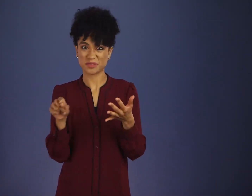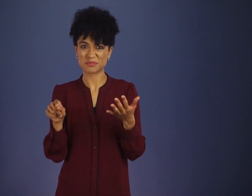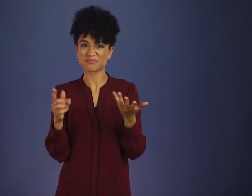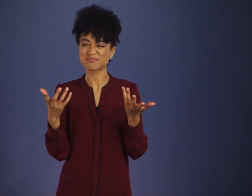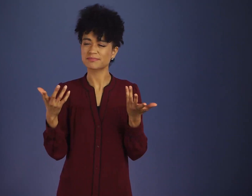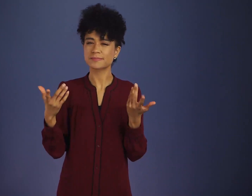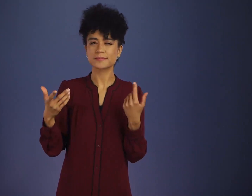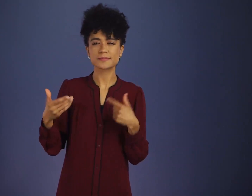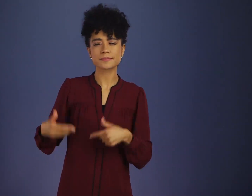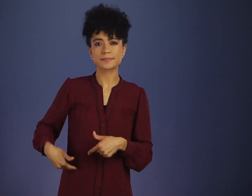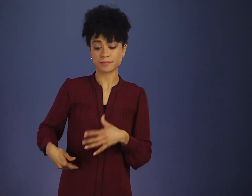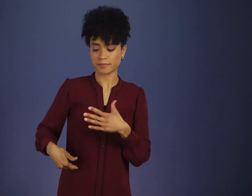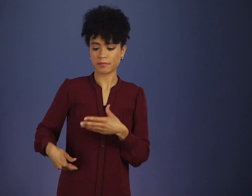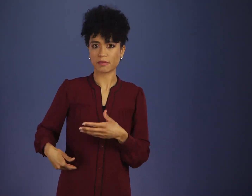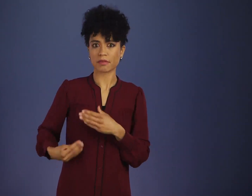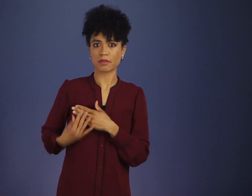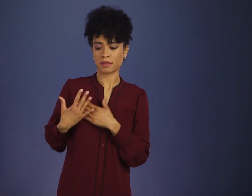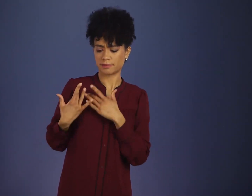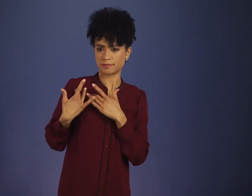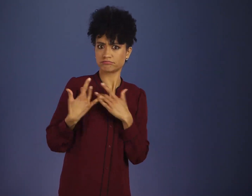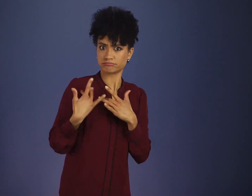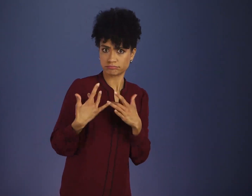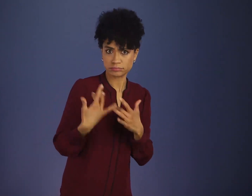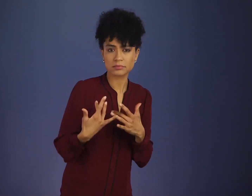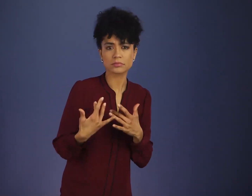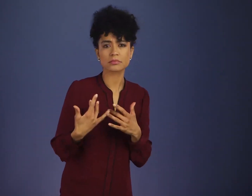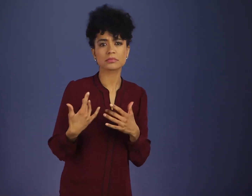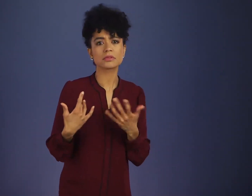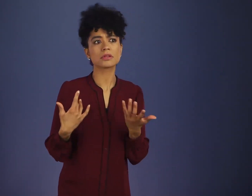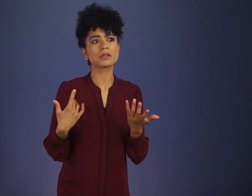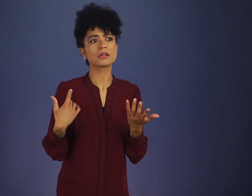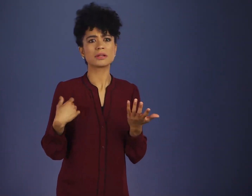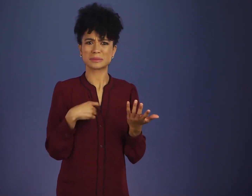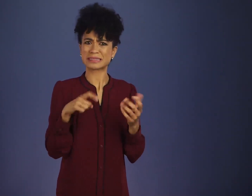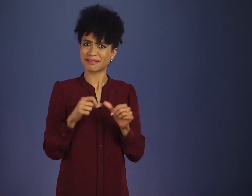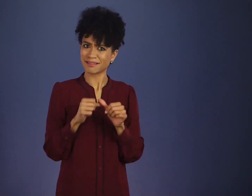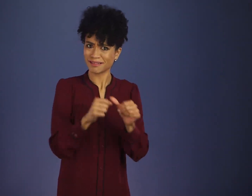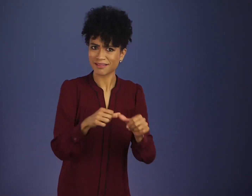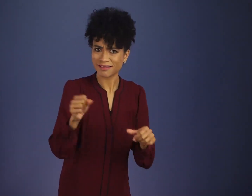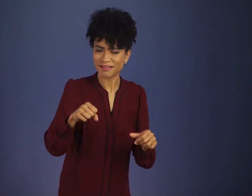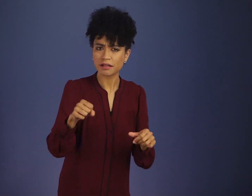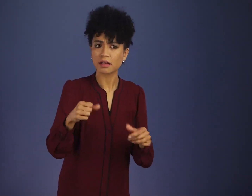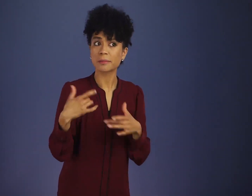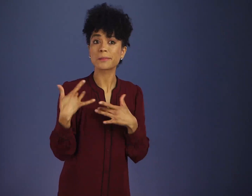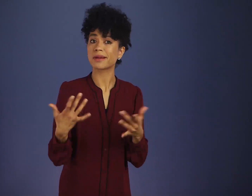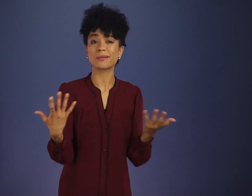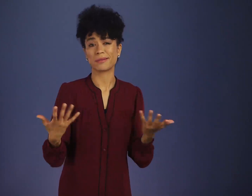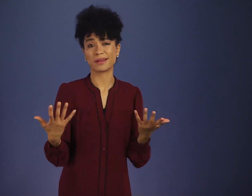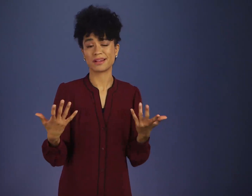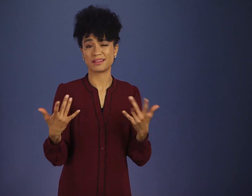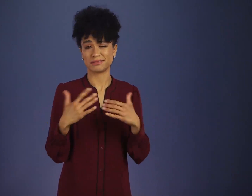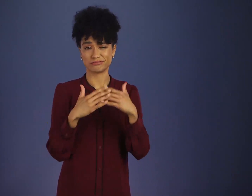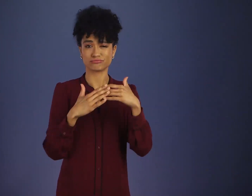Yet these instincts, so necessary for our existence, often far exceed their proper functions.